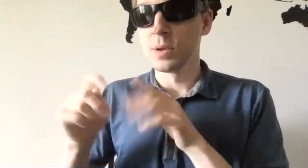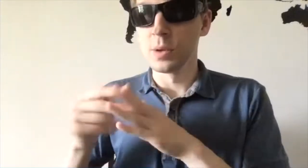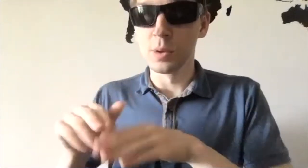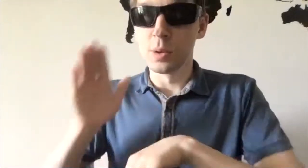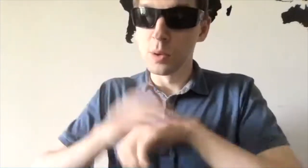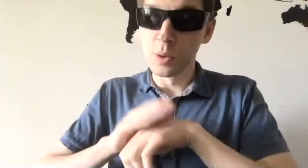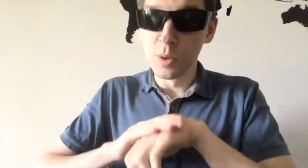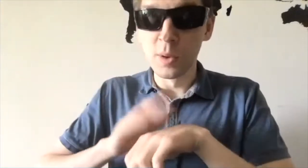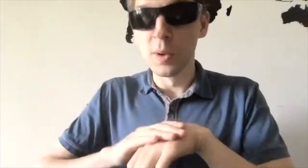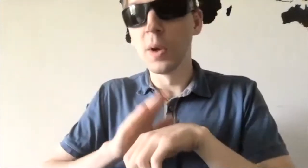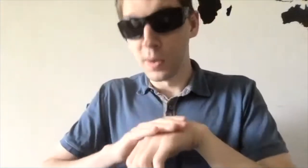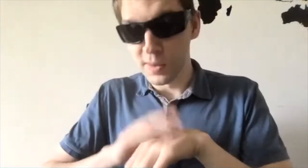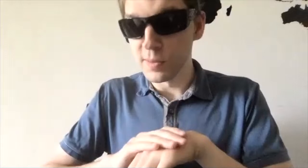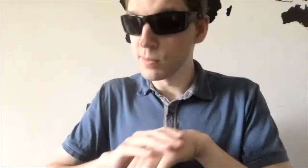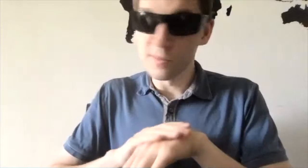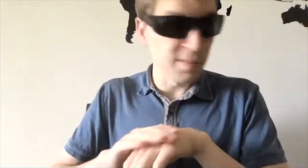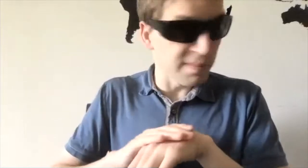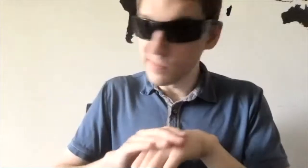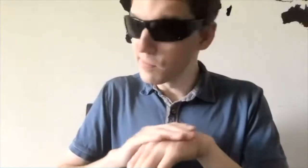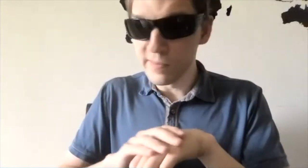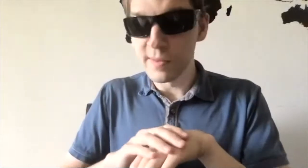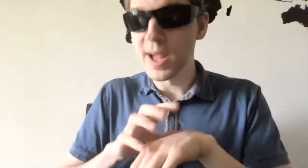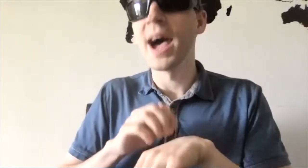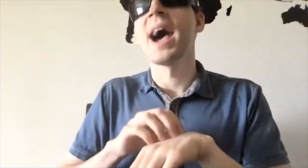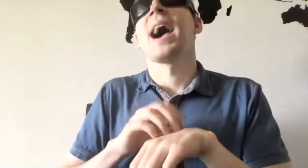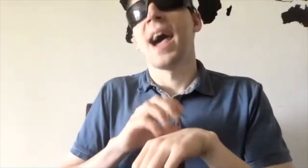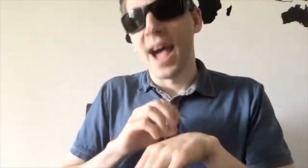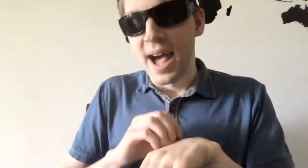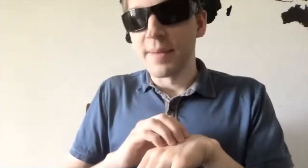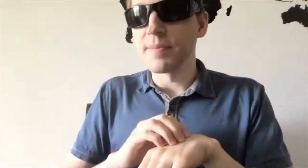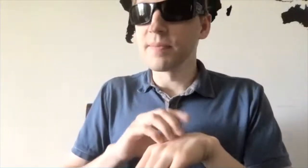that way as you're signing. Pro tactile there's a lot more give and take. There's a lot more feedback.